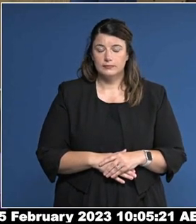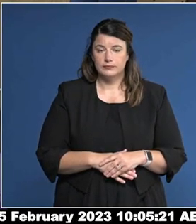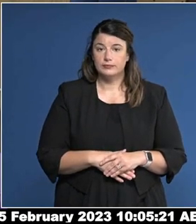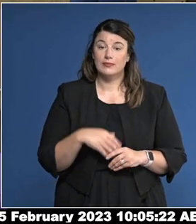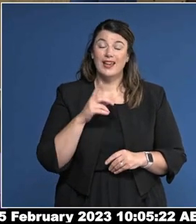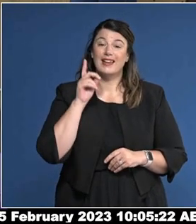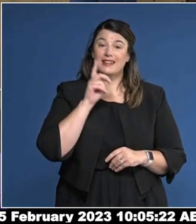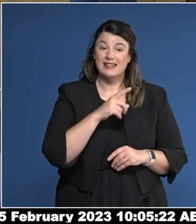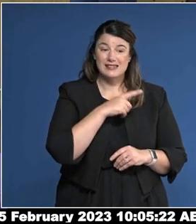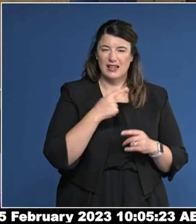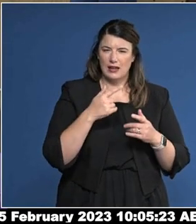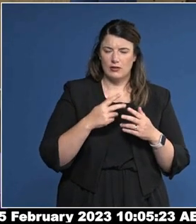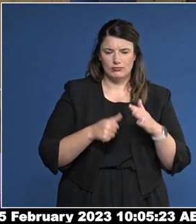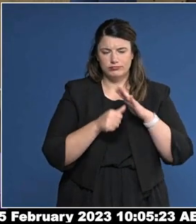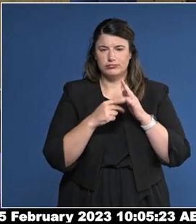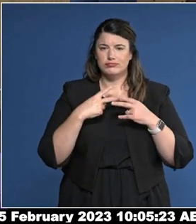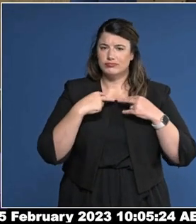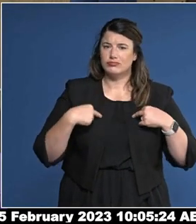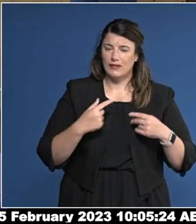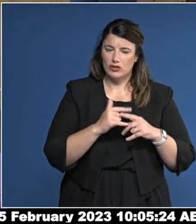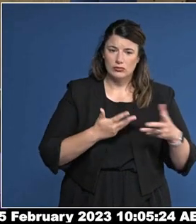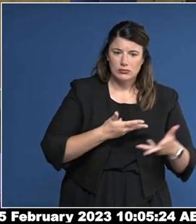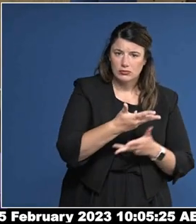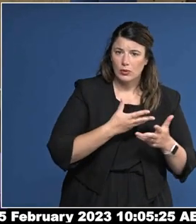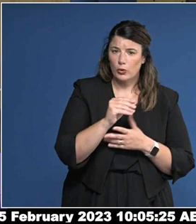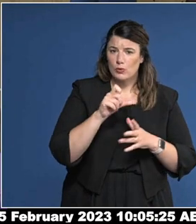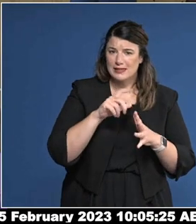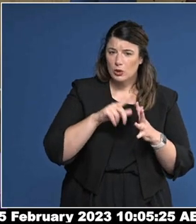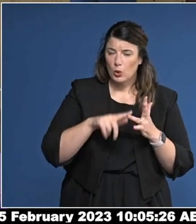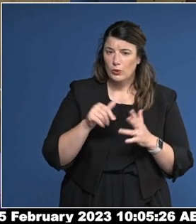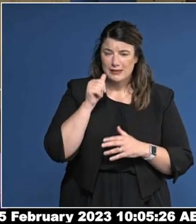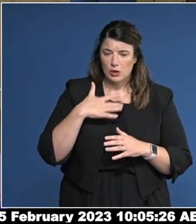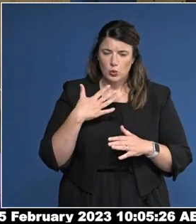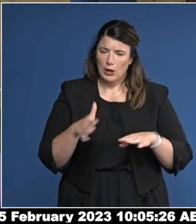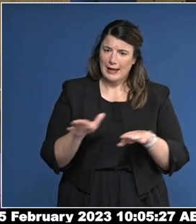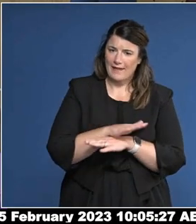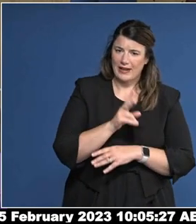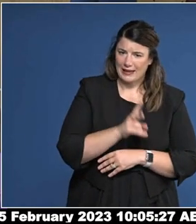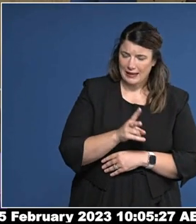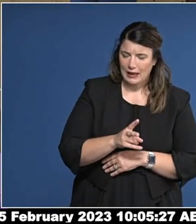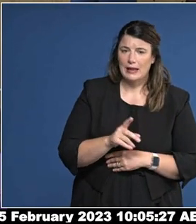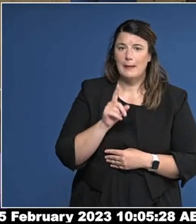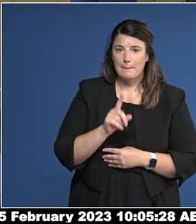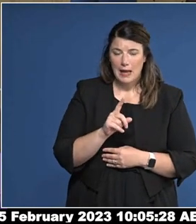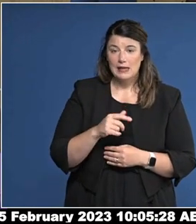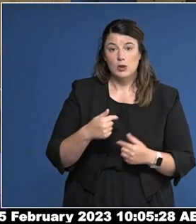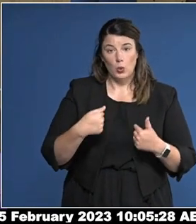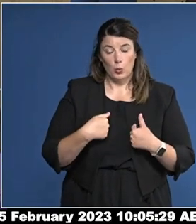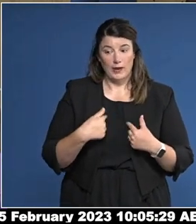But taken together, they do seem, at least prima facie, to demonstrate the following: